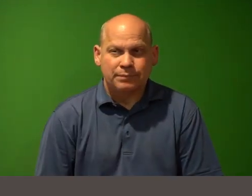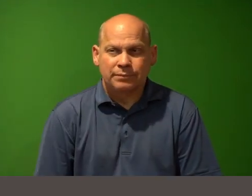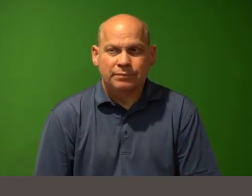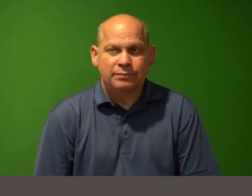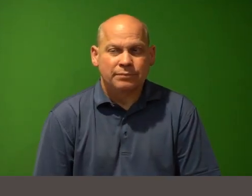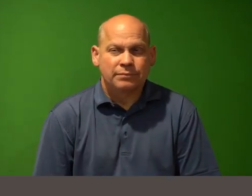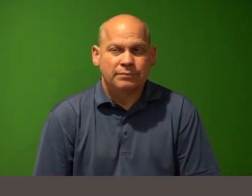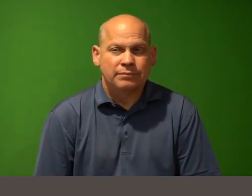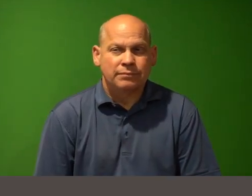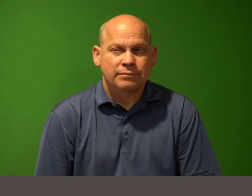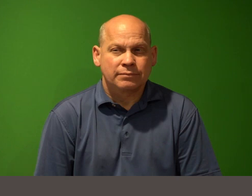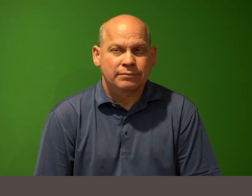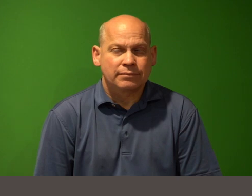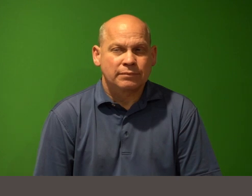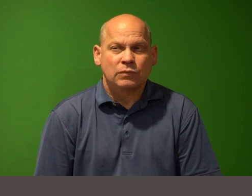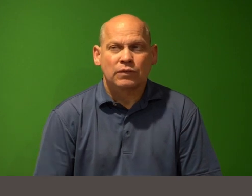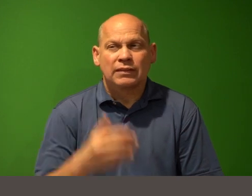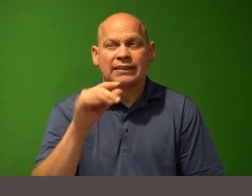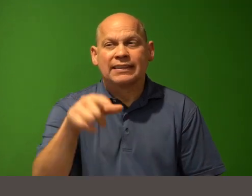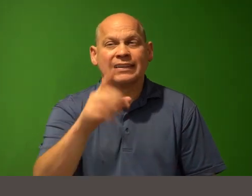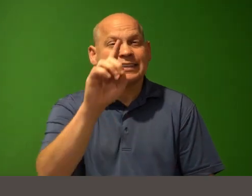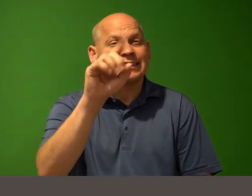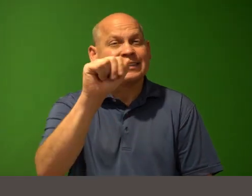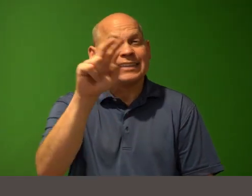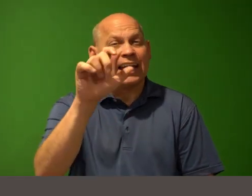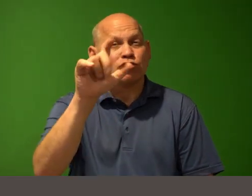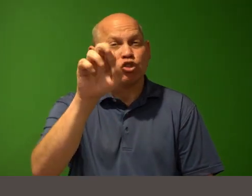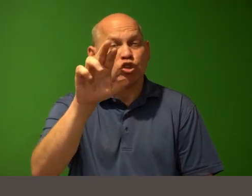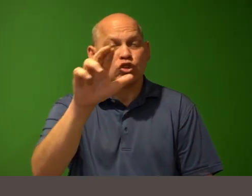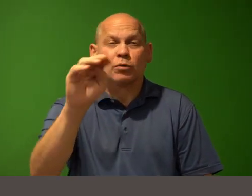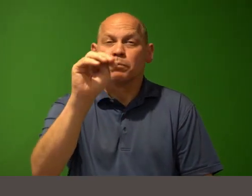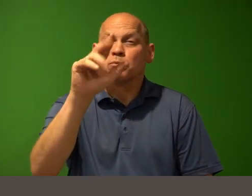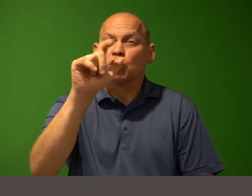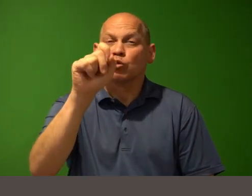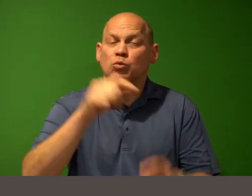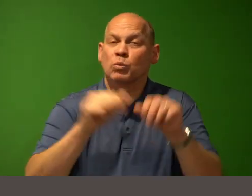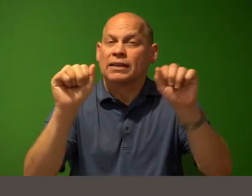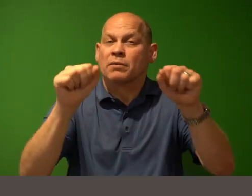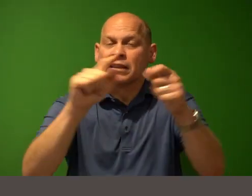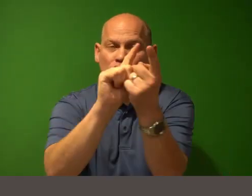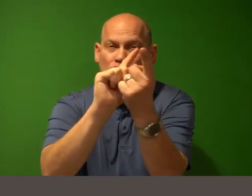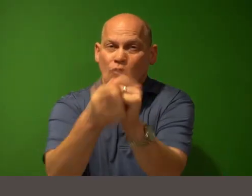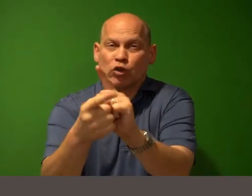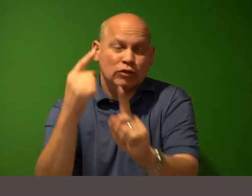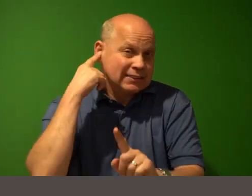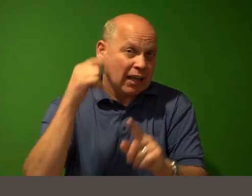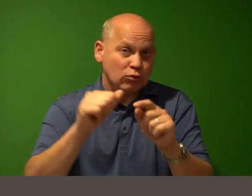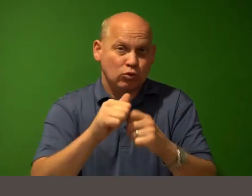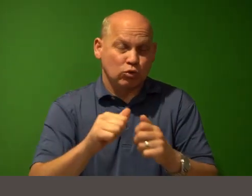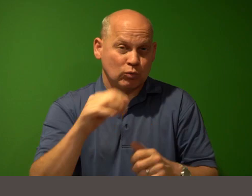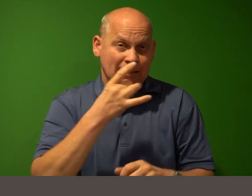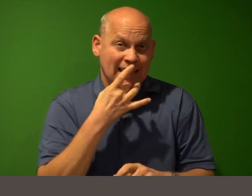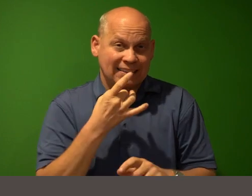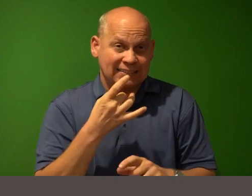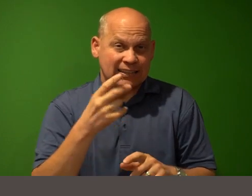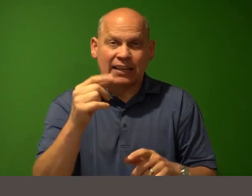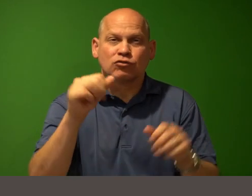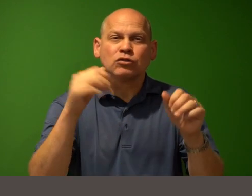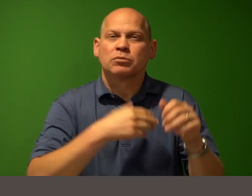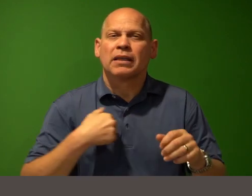Okay, this is Dazzler. She's a mutant with the ability to convert sound into light and she's a member of the X-Men.